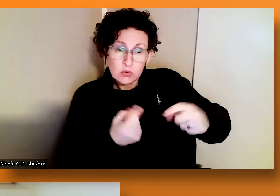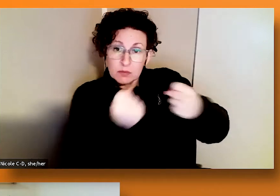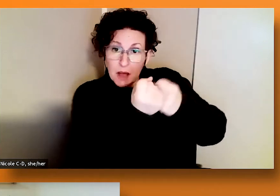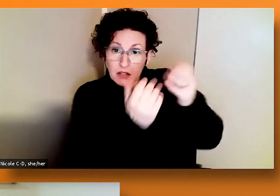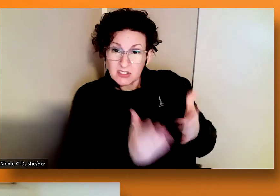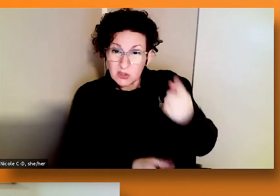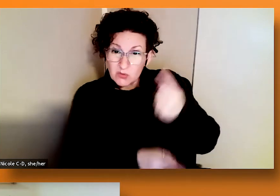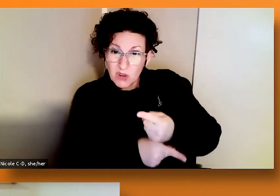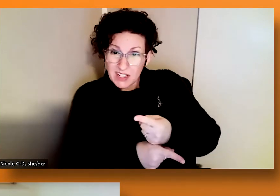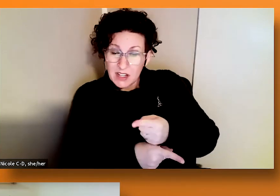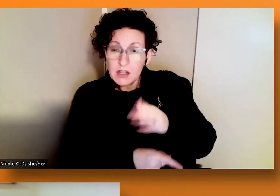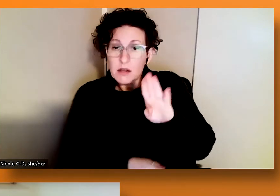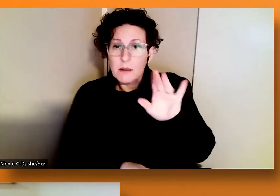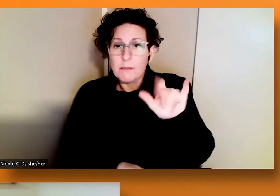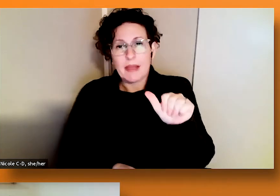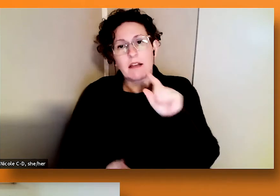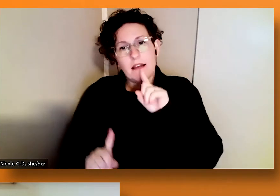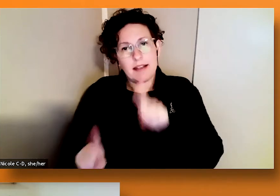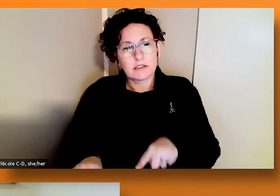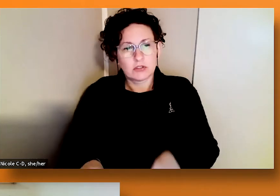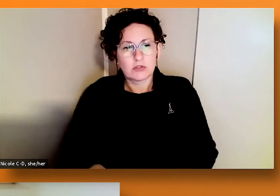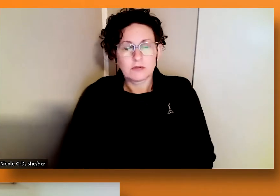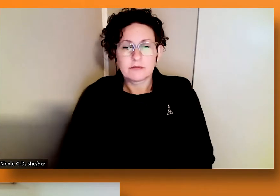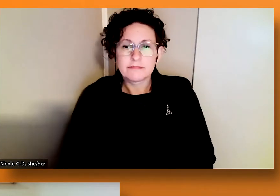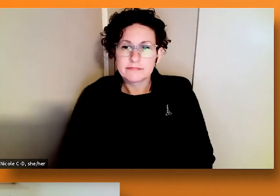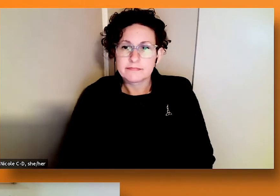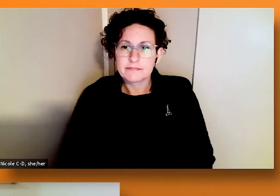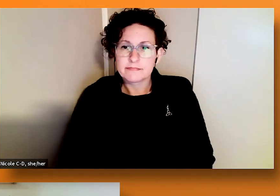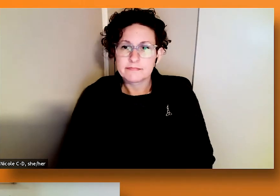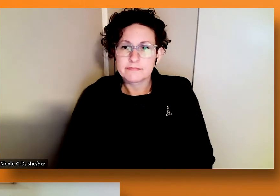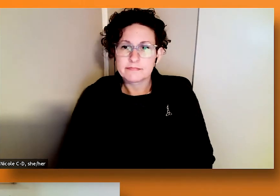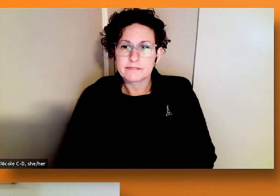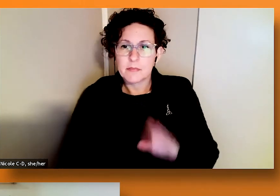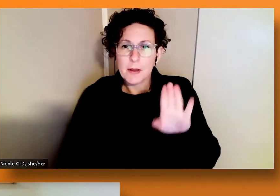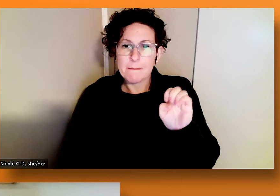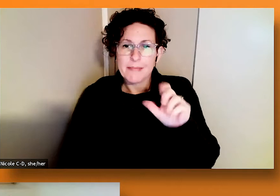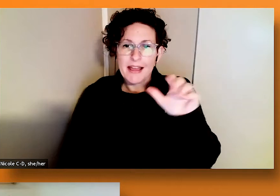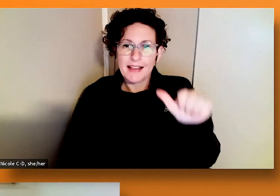correct?" I'm going to let Becca answer that question.